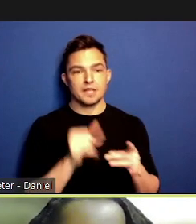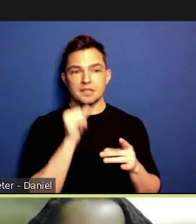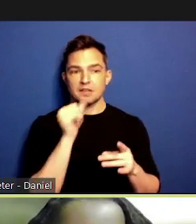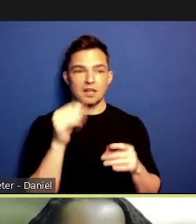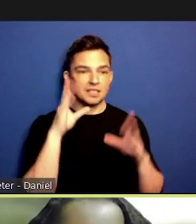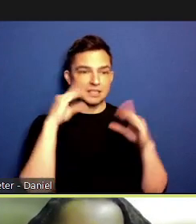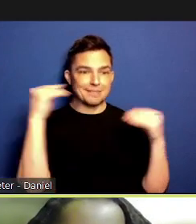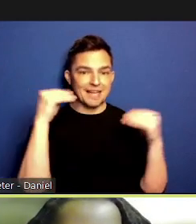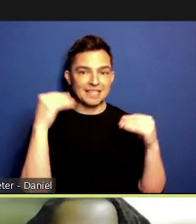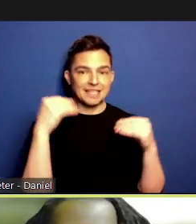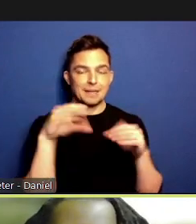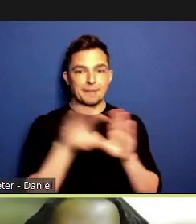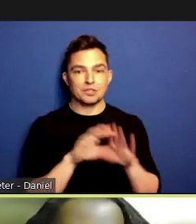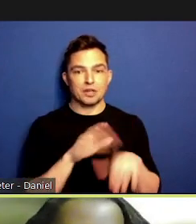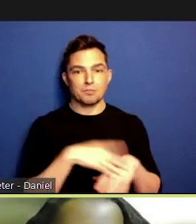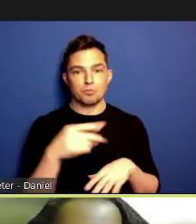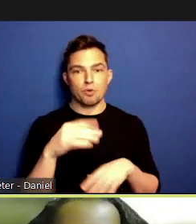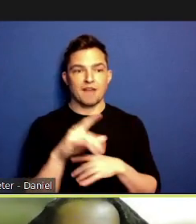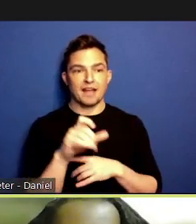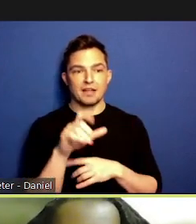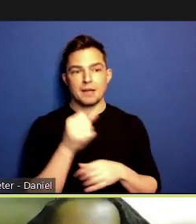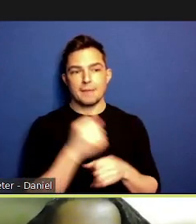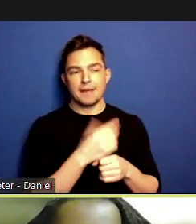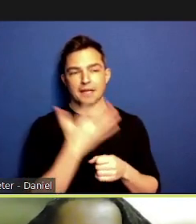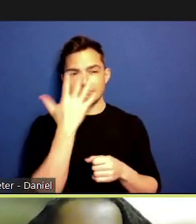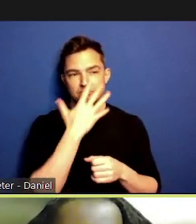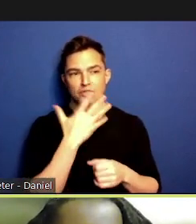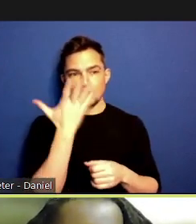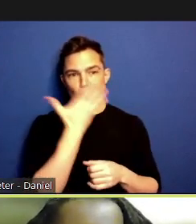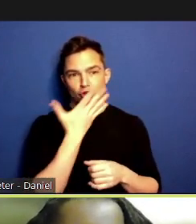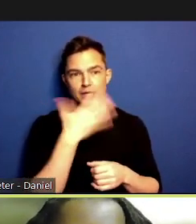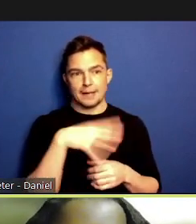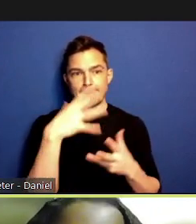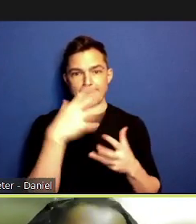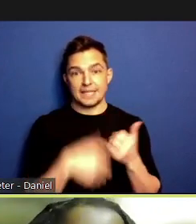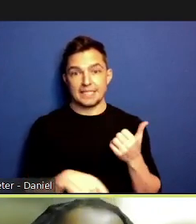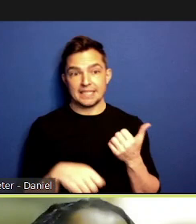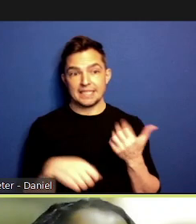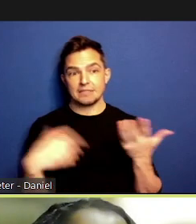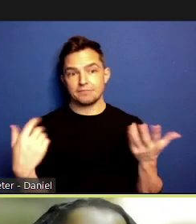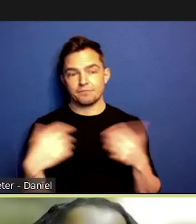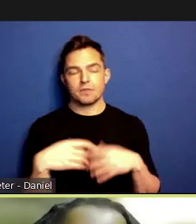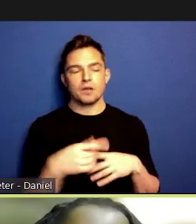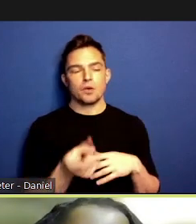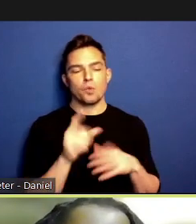on his profile made him look mean. There was one particular photo of the boy and his friends